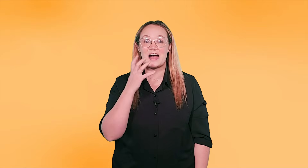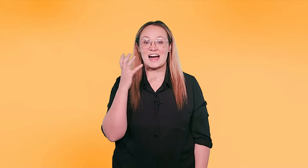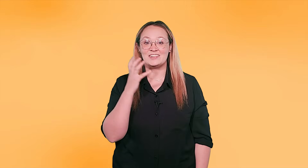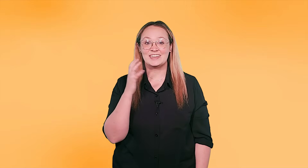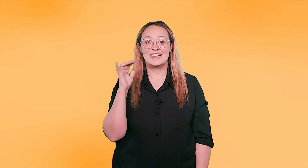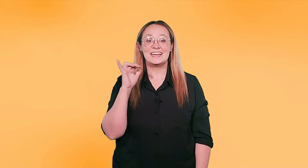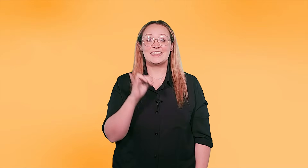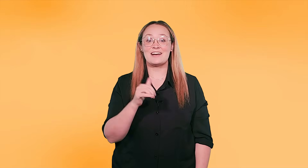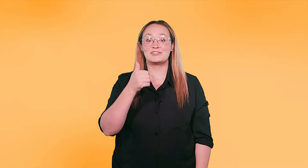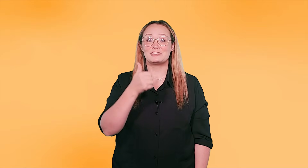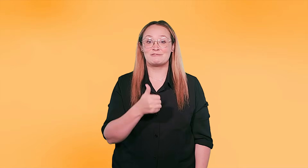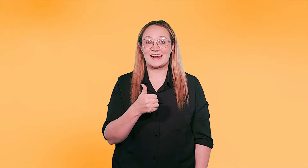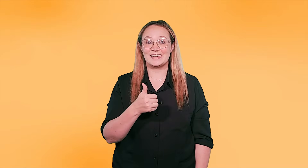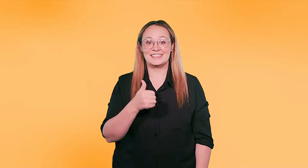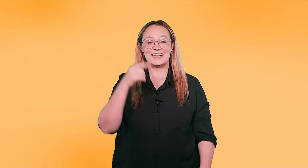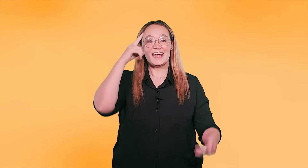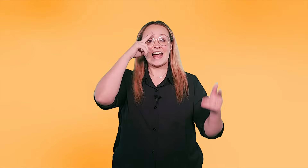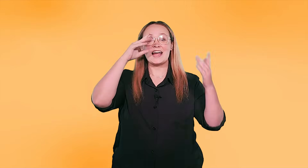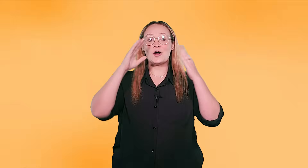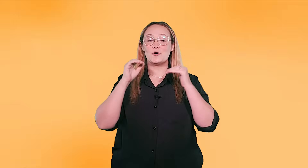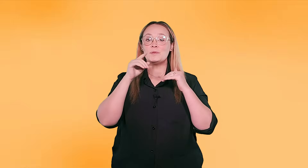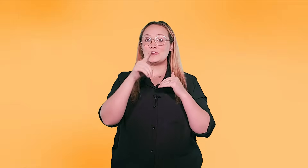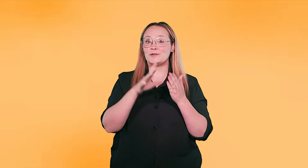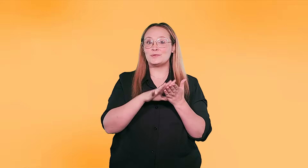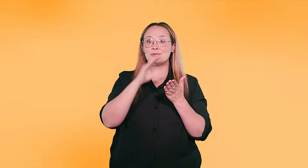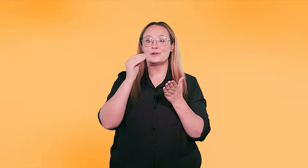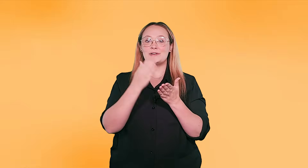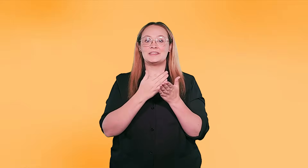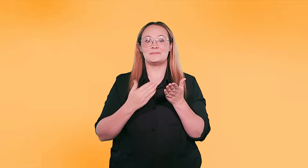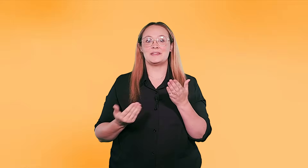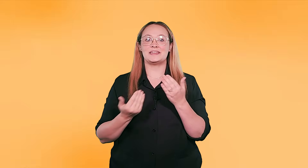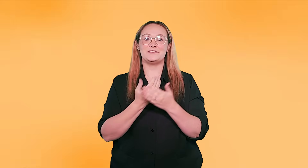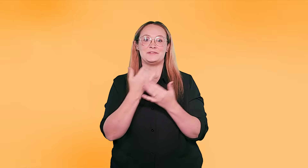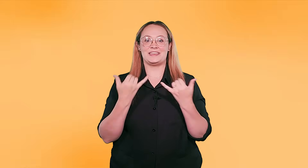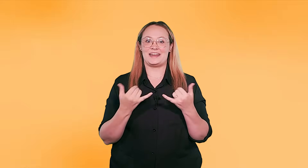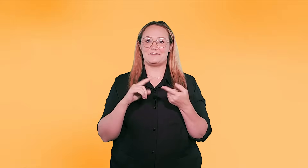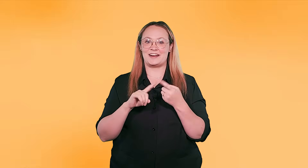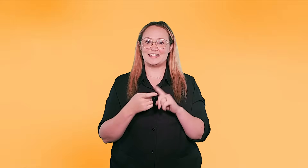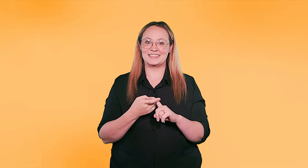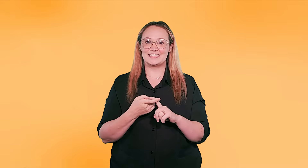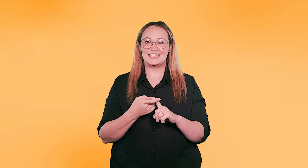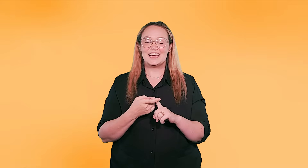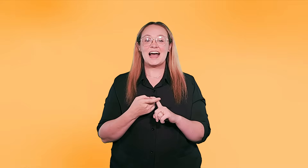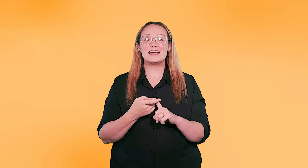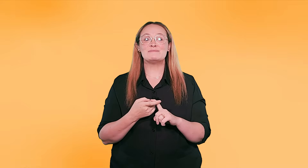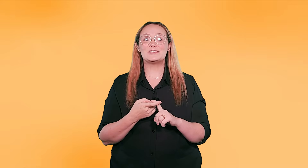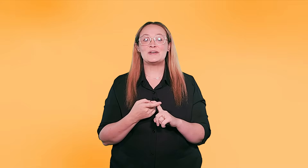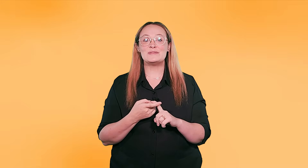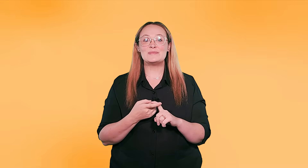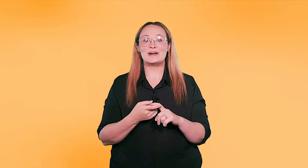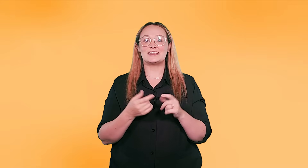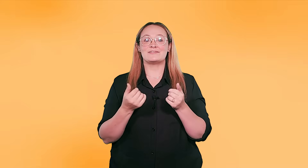Wow, that was great! I hope that you learned something new today, friend. I am so impressed